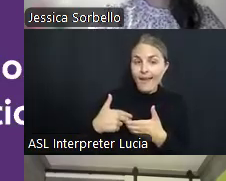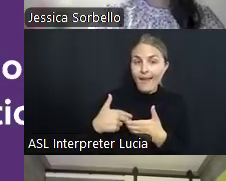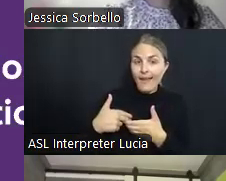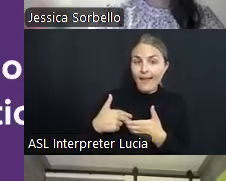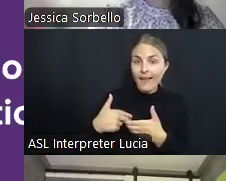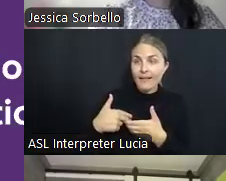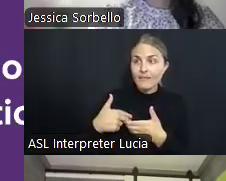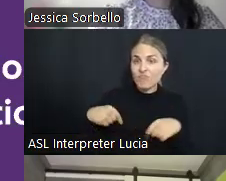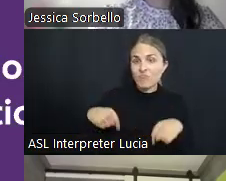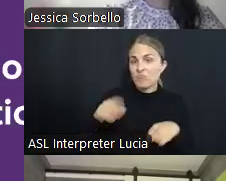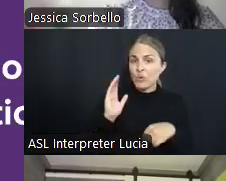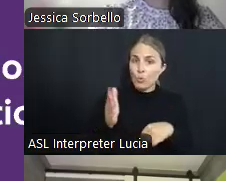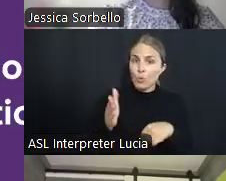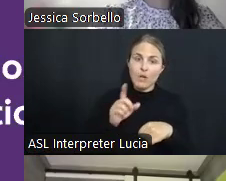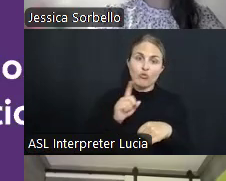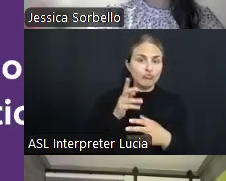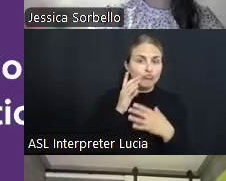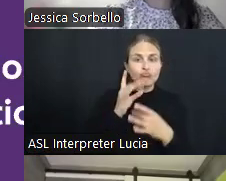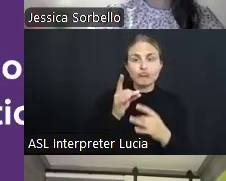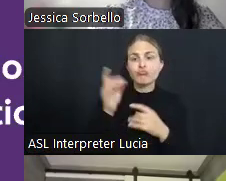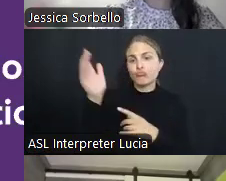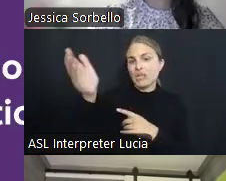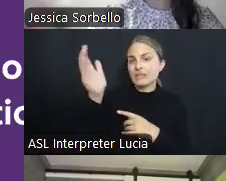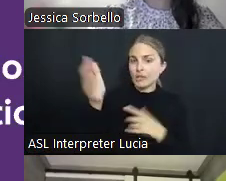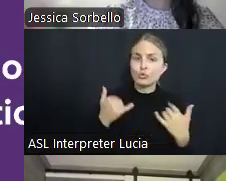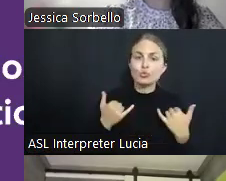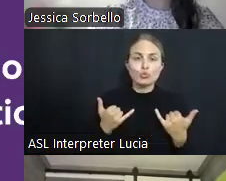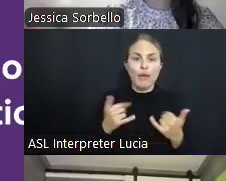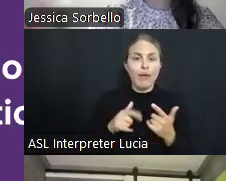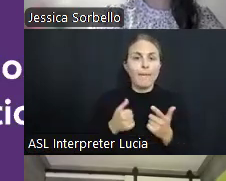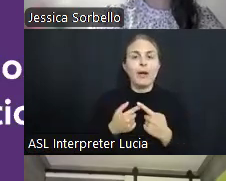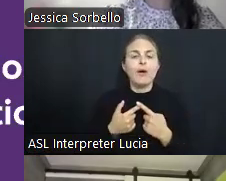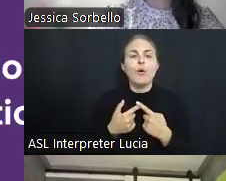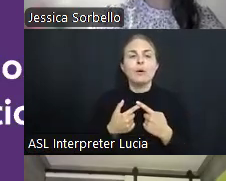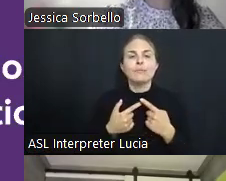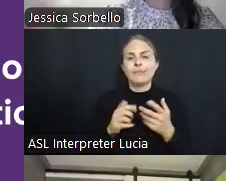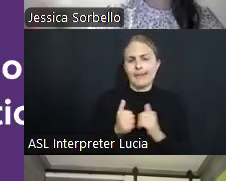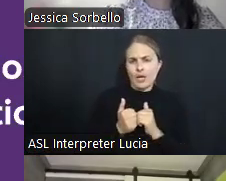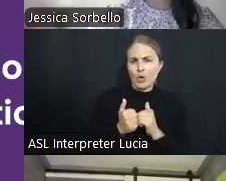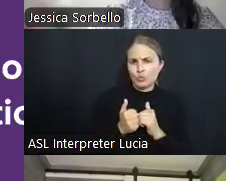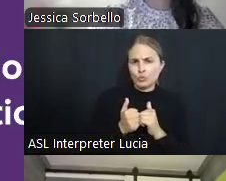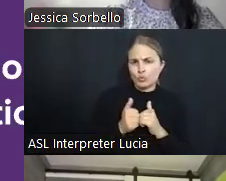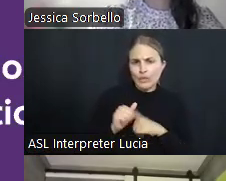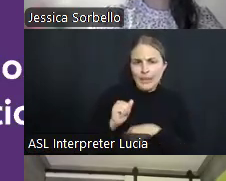how to implement overdose strategies